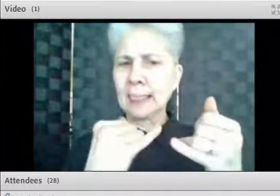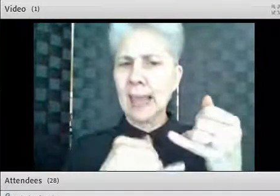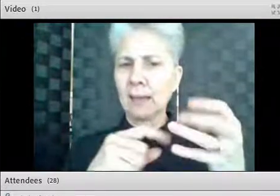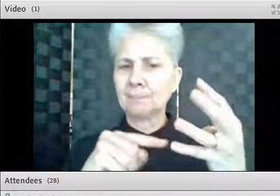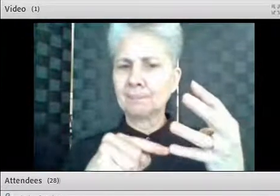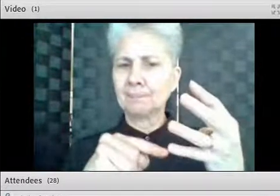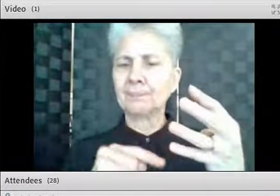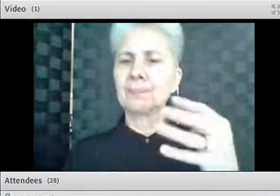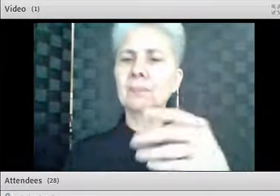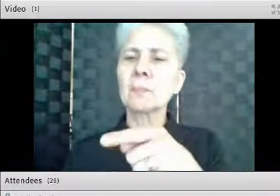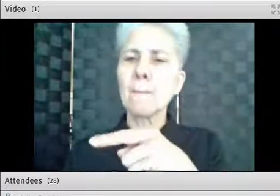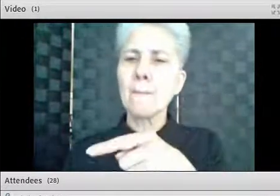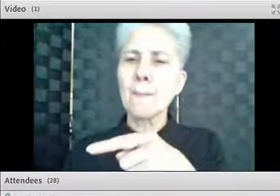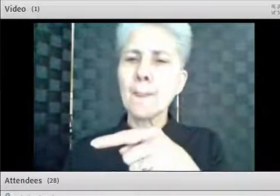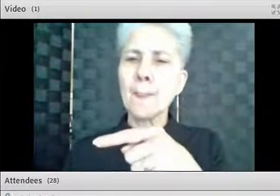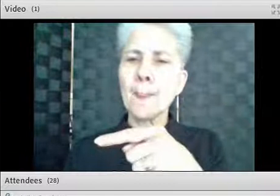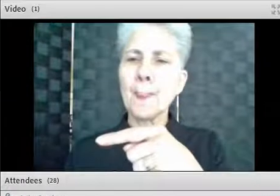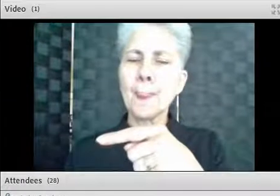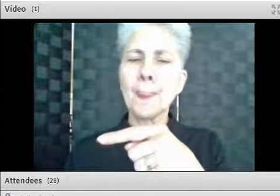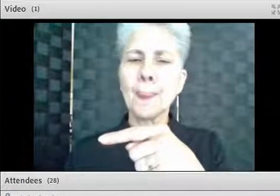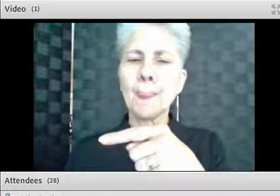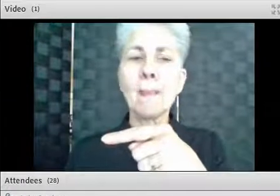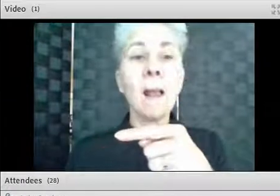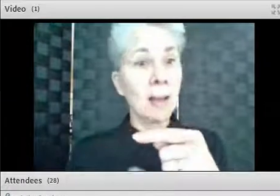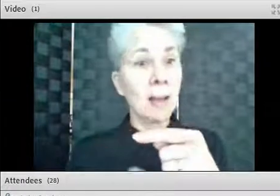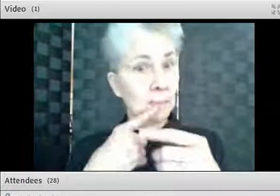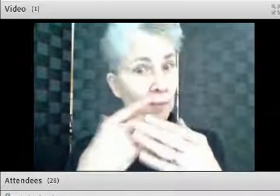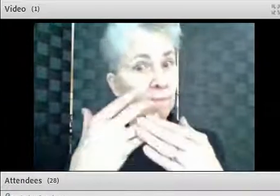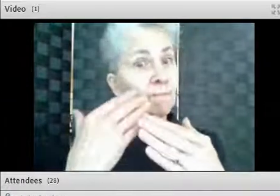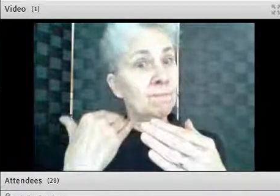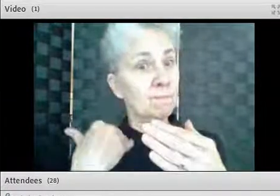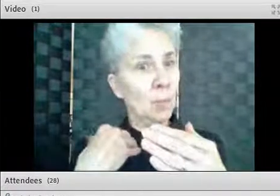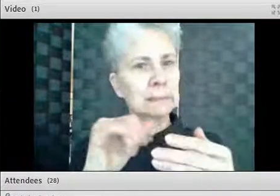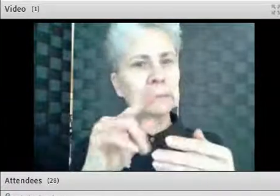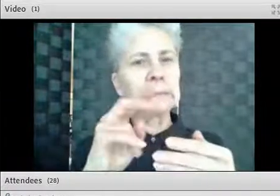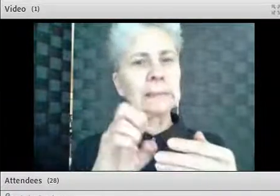Okay. So first of all, like I said, the date will typically be the last part of your